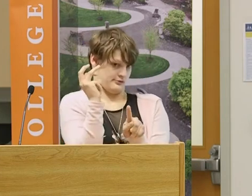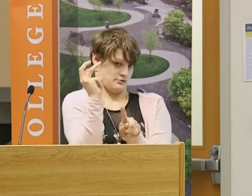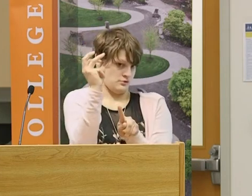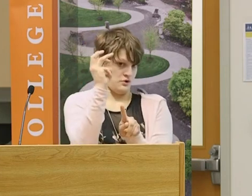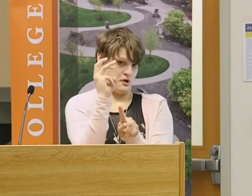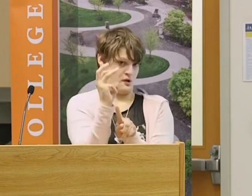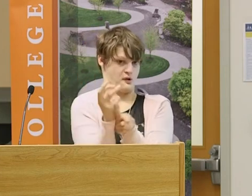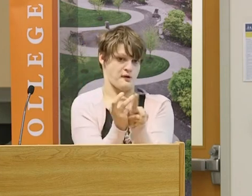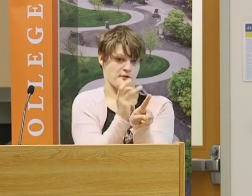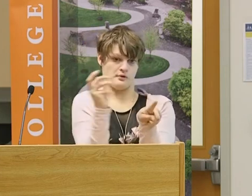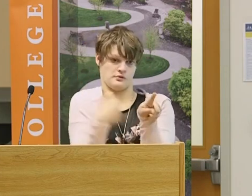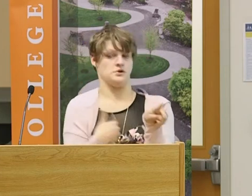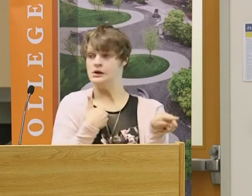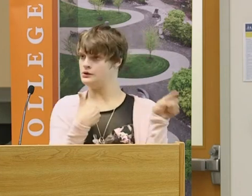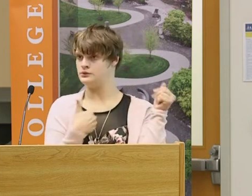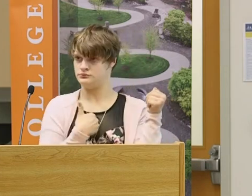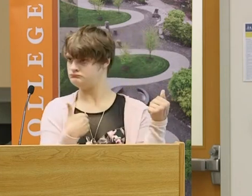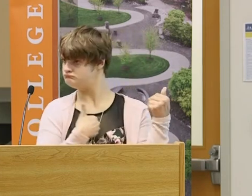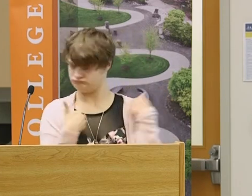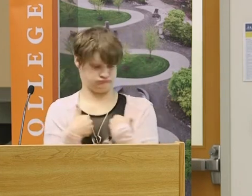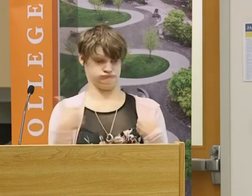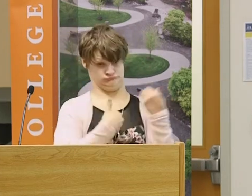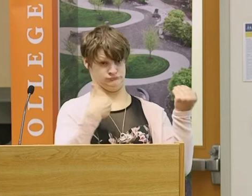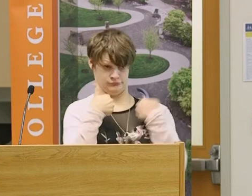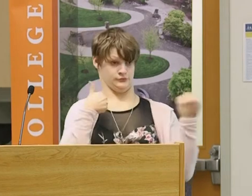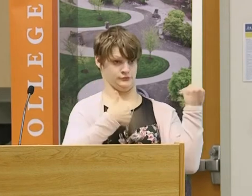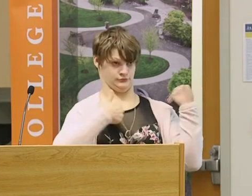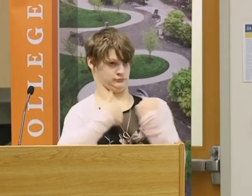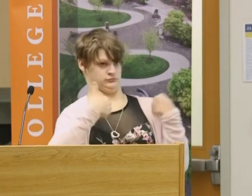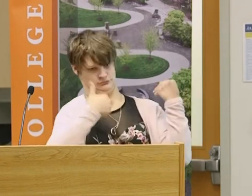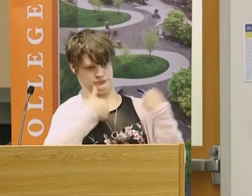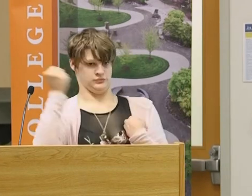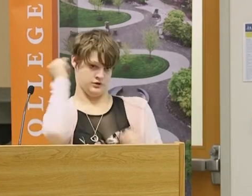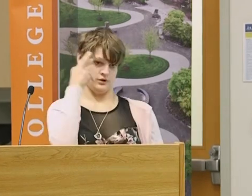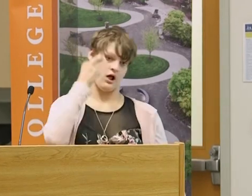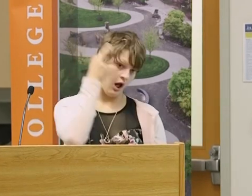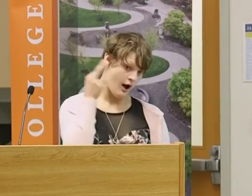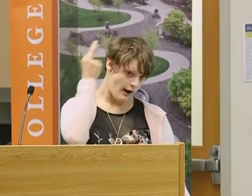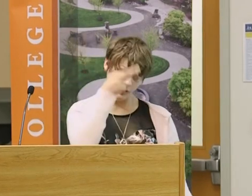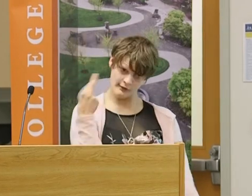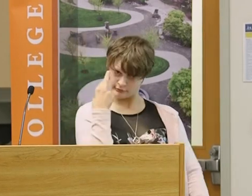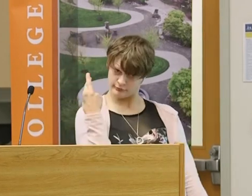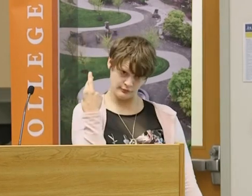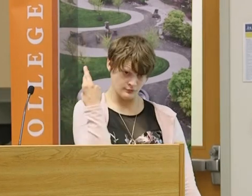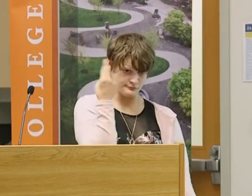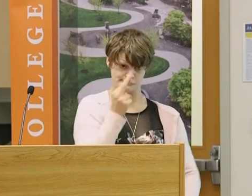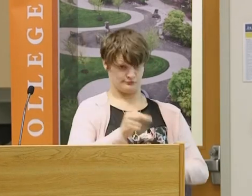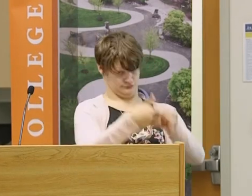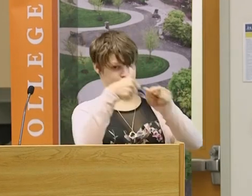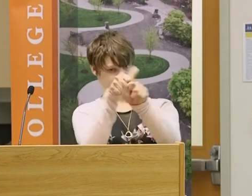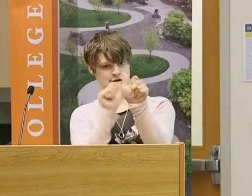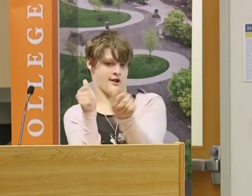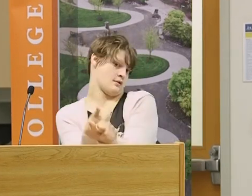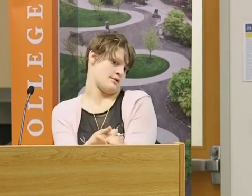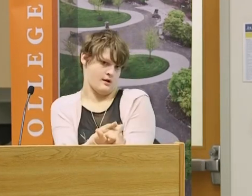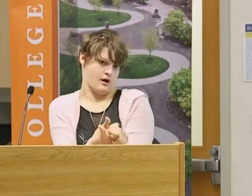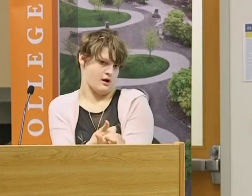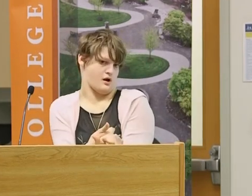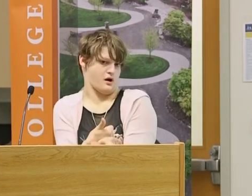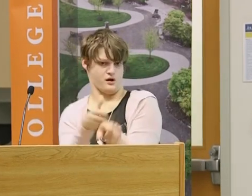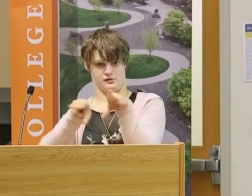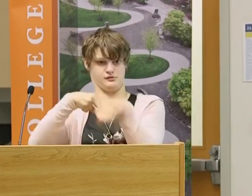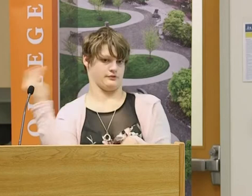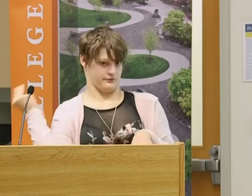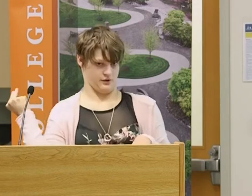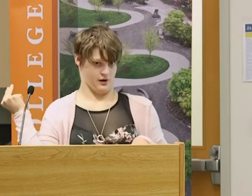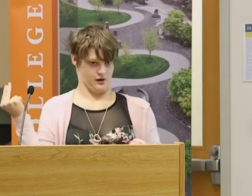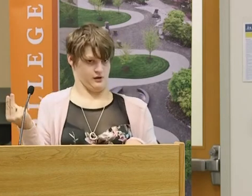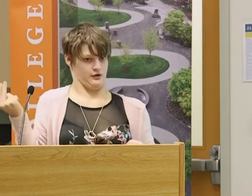I attended there for six months, and then I left their college,